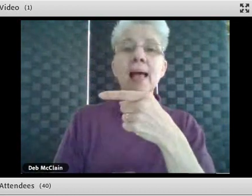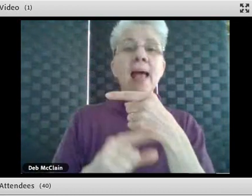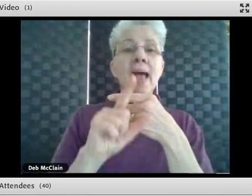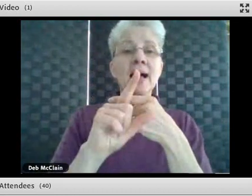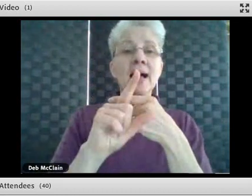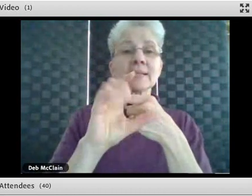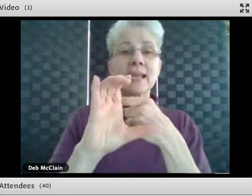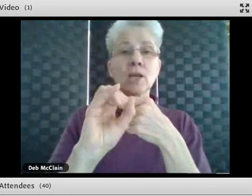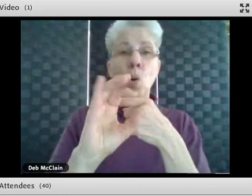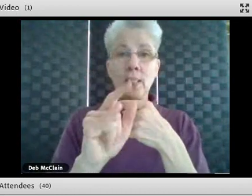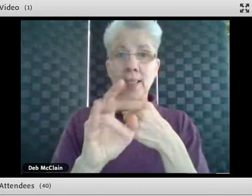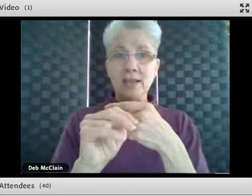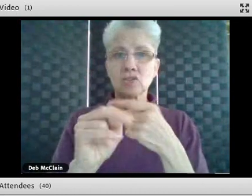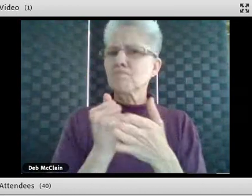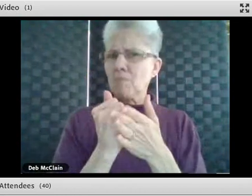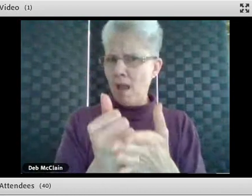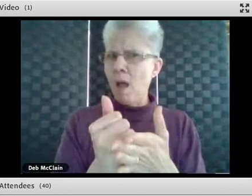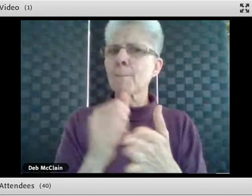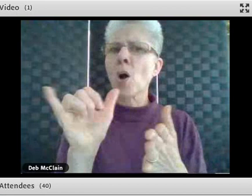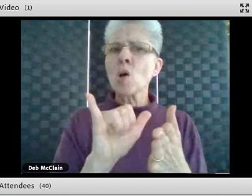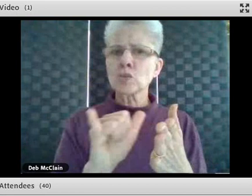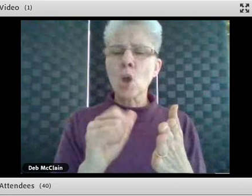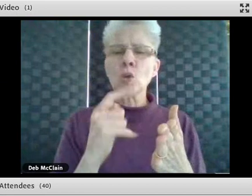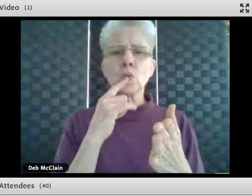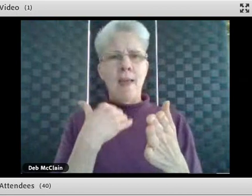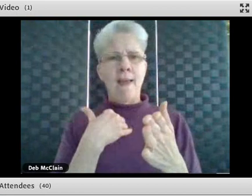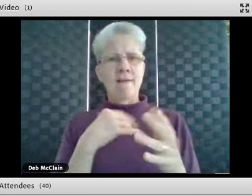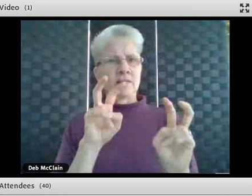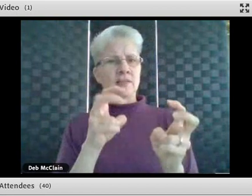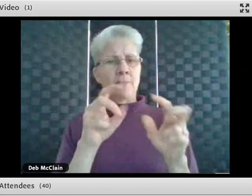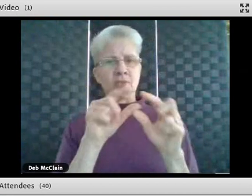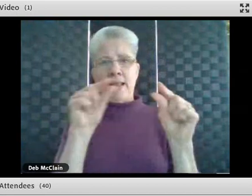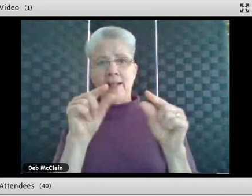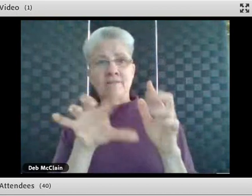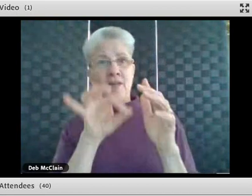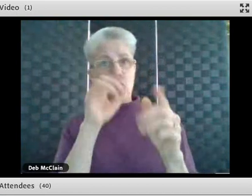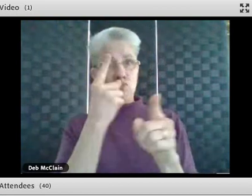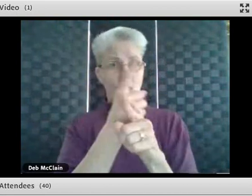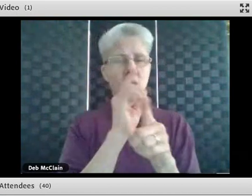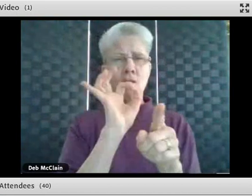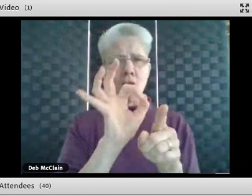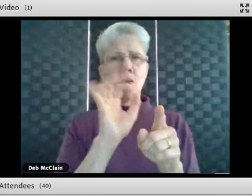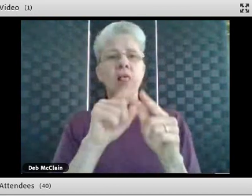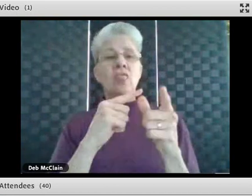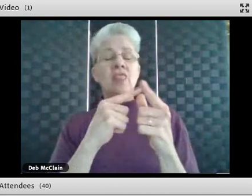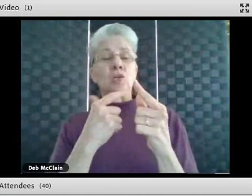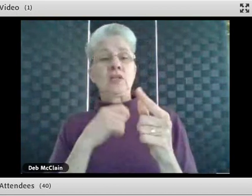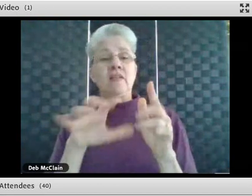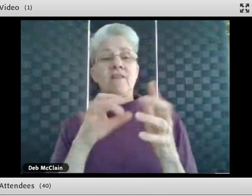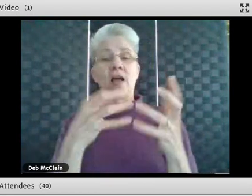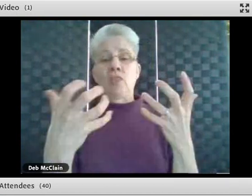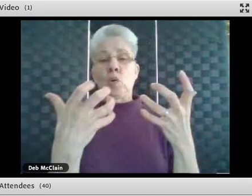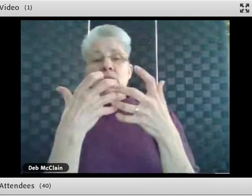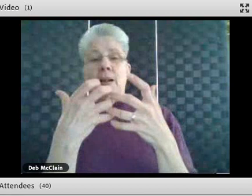That could also be very handy if you have the subject heading, you found the right one, but you need to find the corresponding classification number, bam --